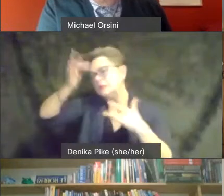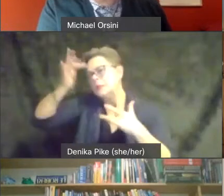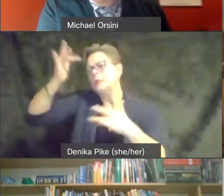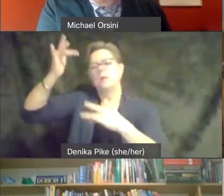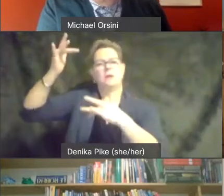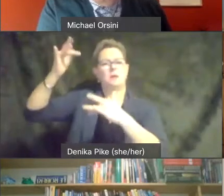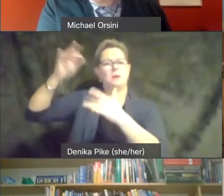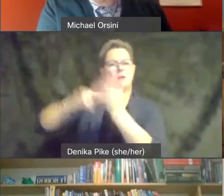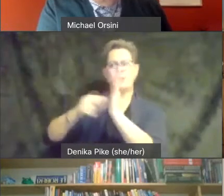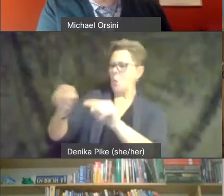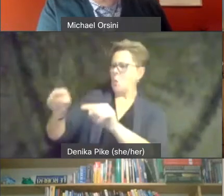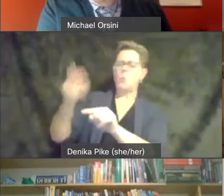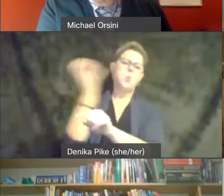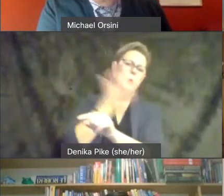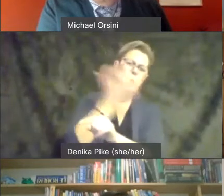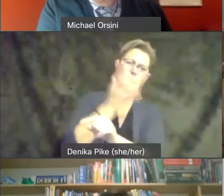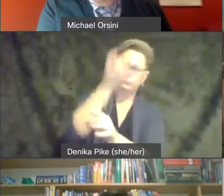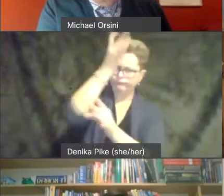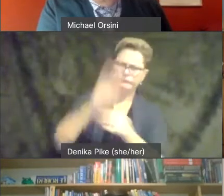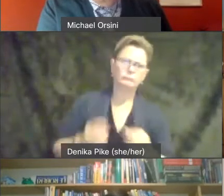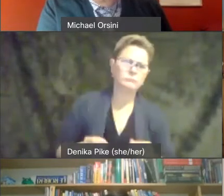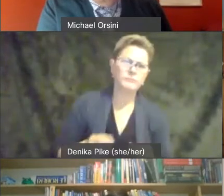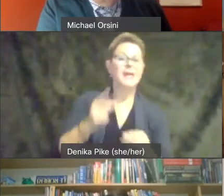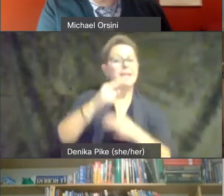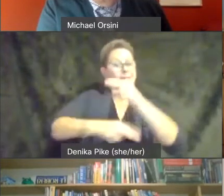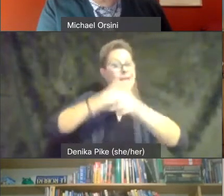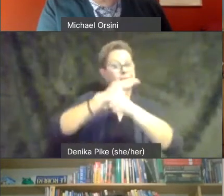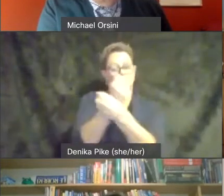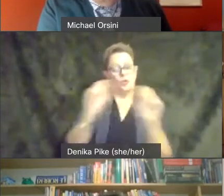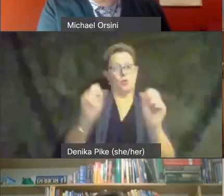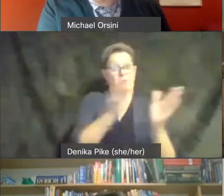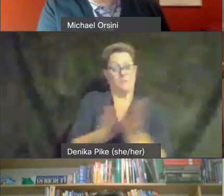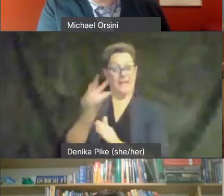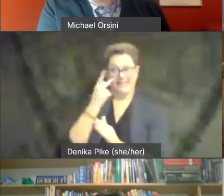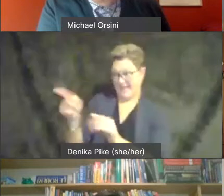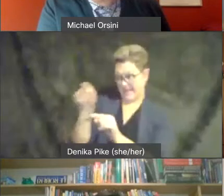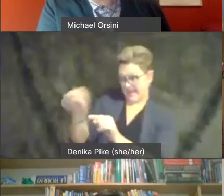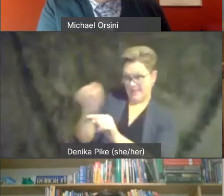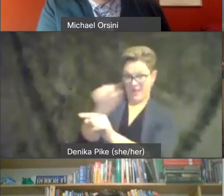If you look at any of these states, national security plans, you will see a line on global health security.